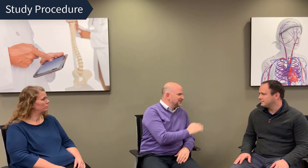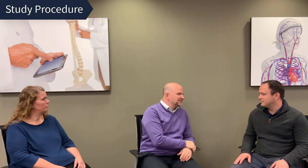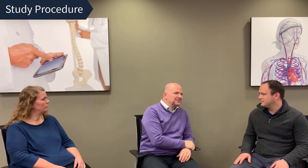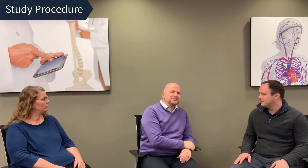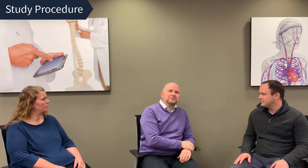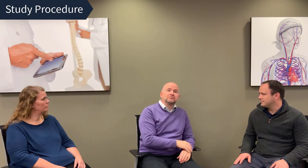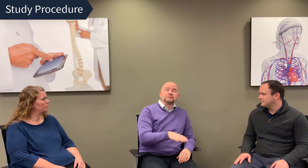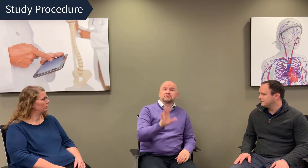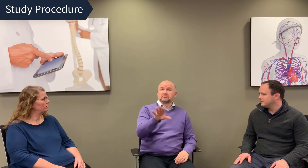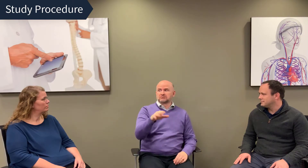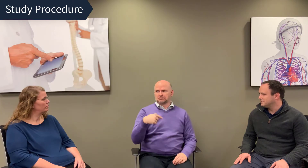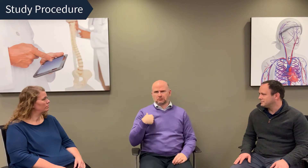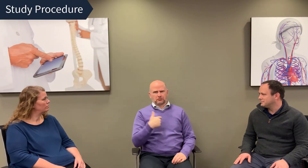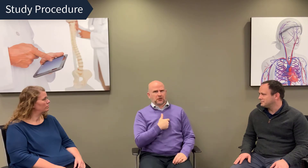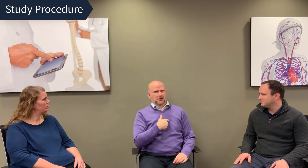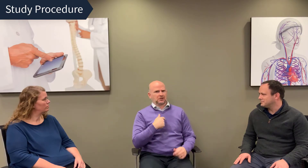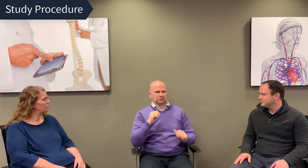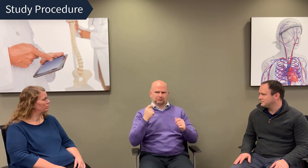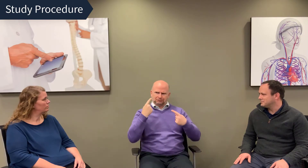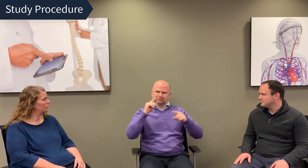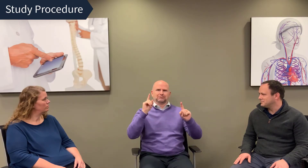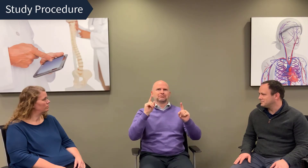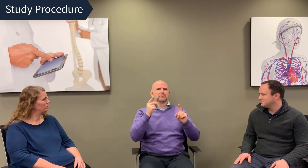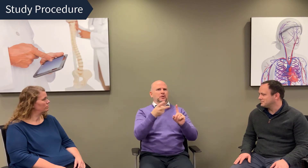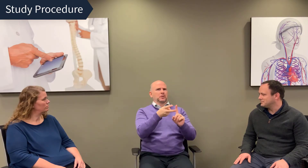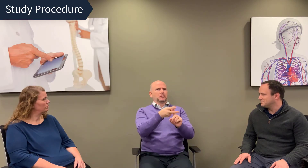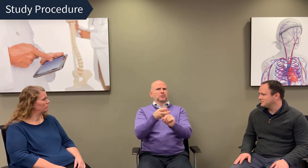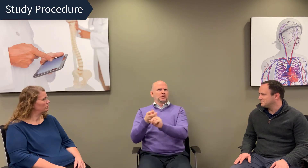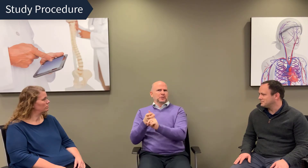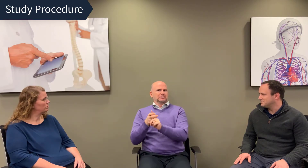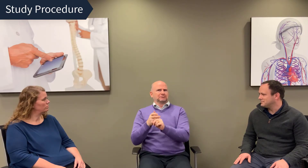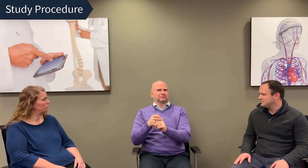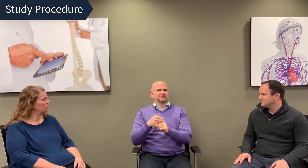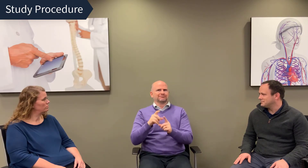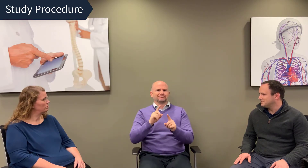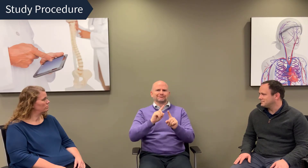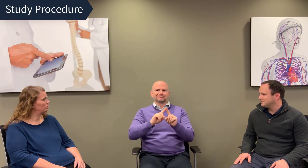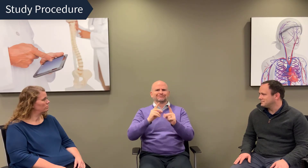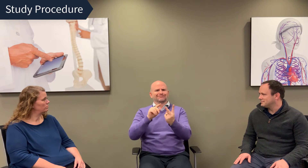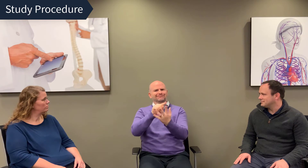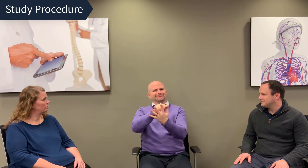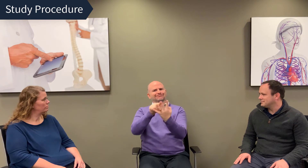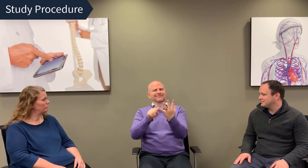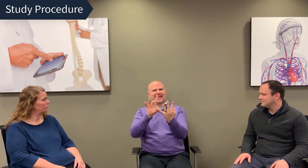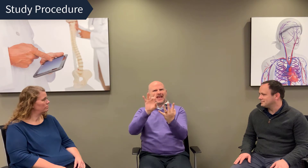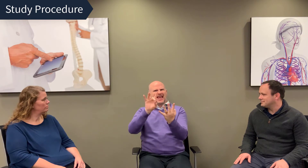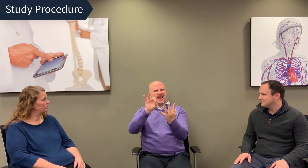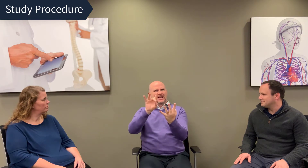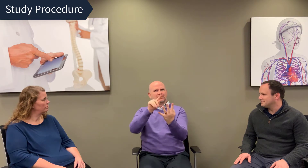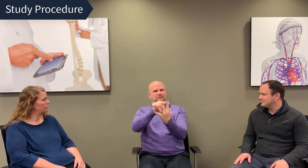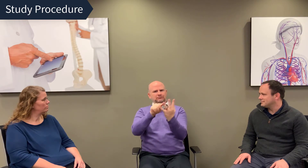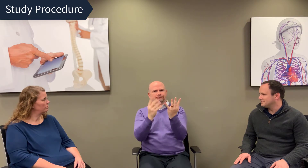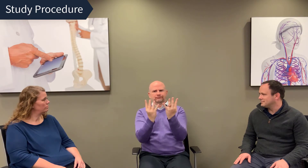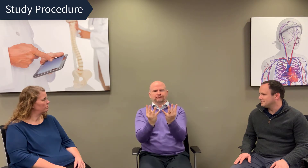Thank you. So for the study, we were able to recruit a total of eight people.